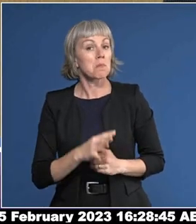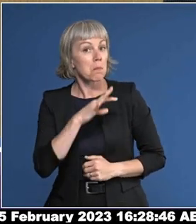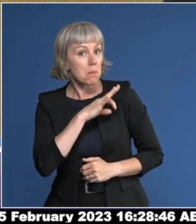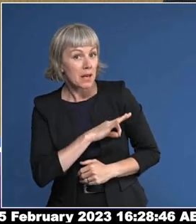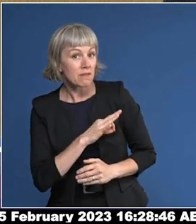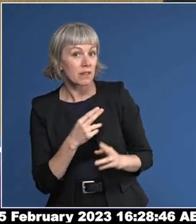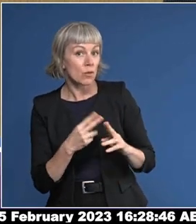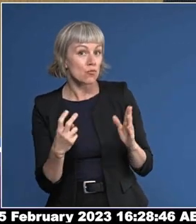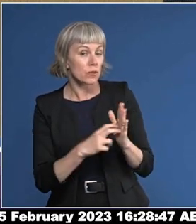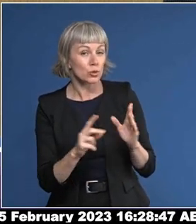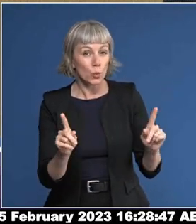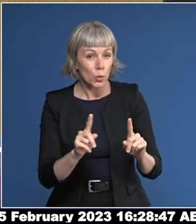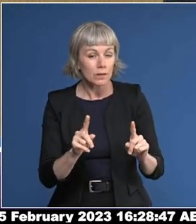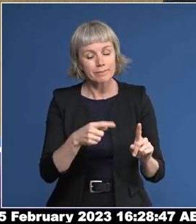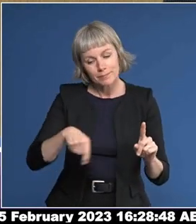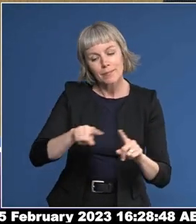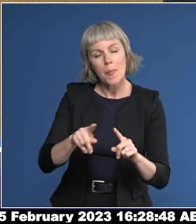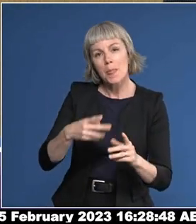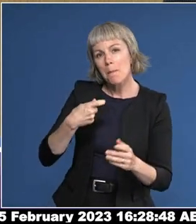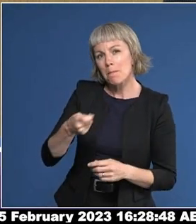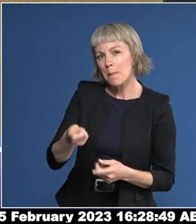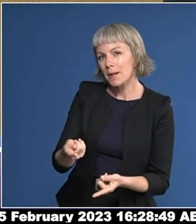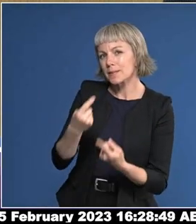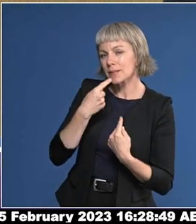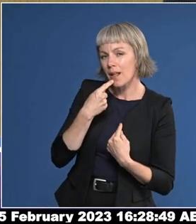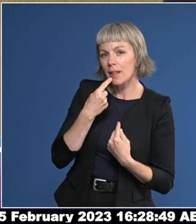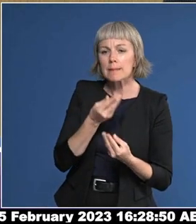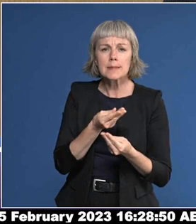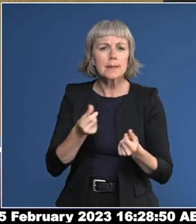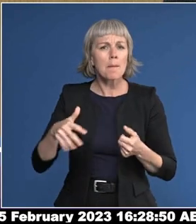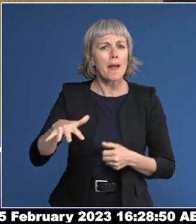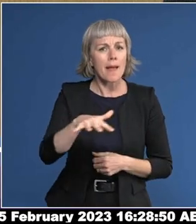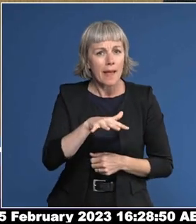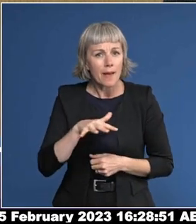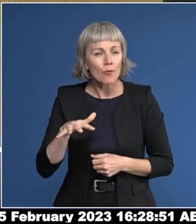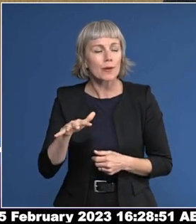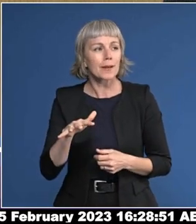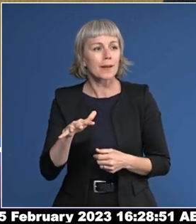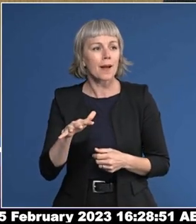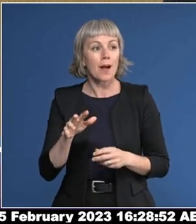it's - there are particular areas in which audit processes focus on.